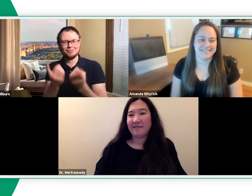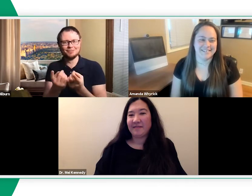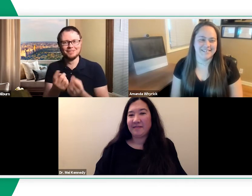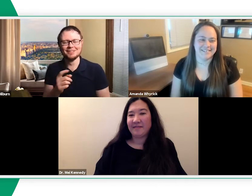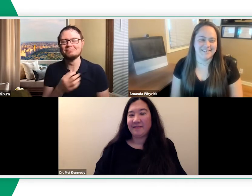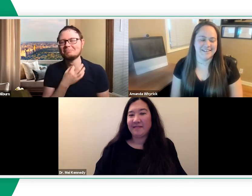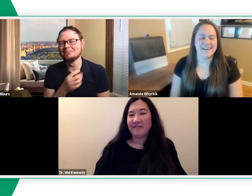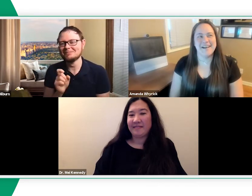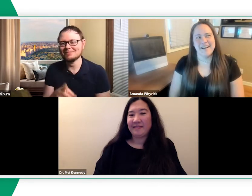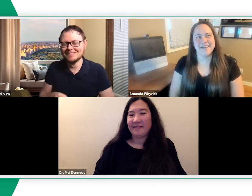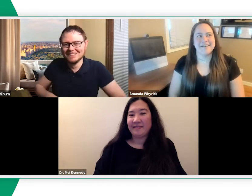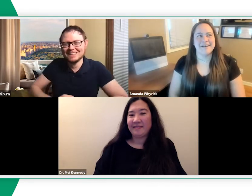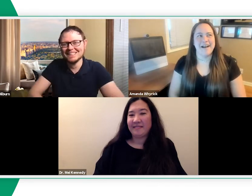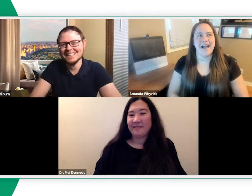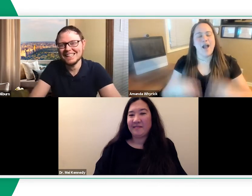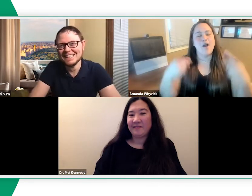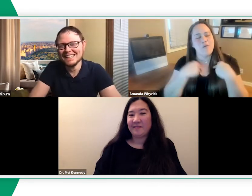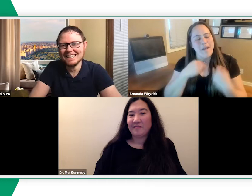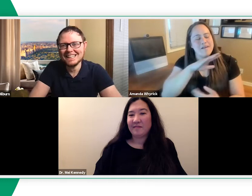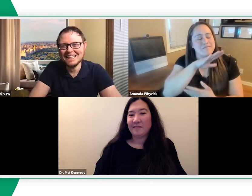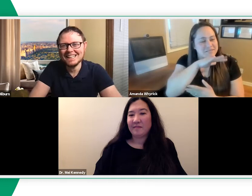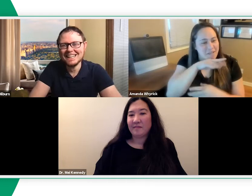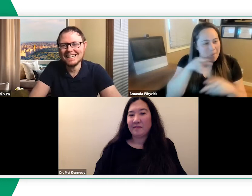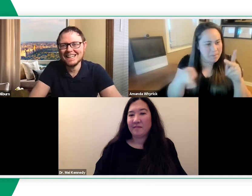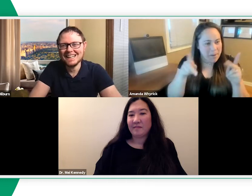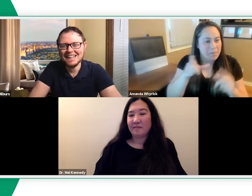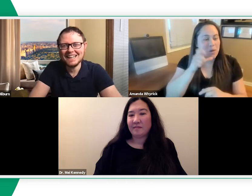is on quality for the IT Department. >>AMANDA WHYRICK: You have sloppy people who